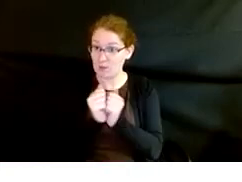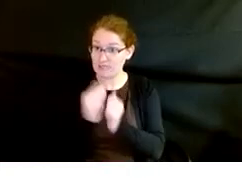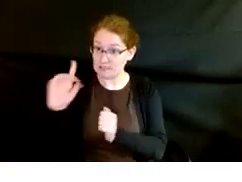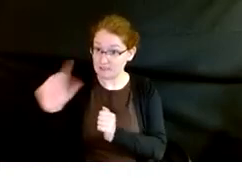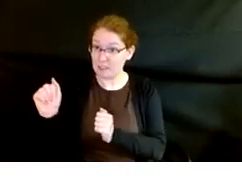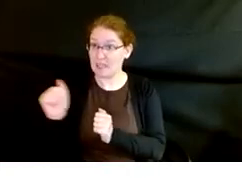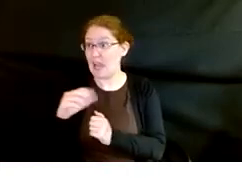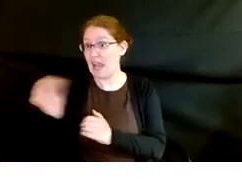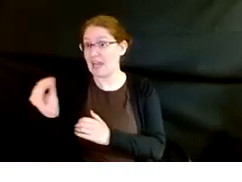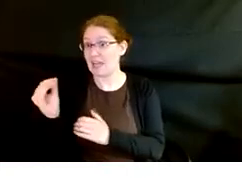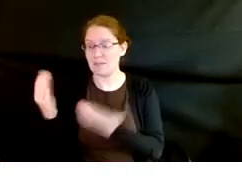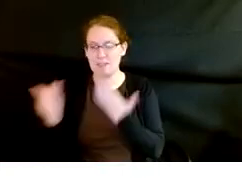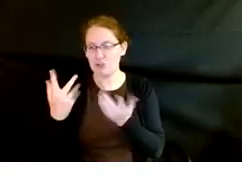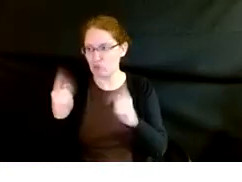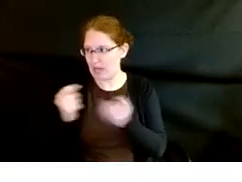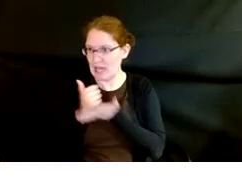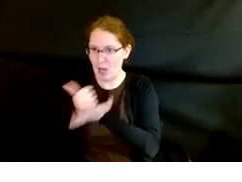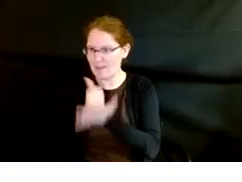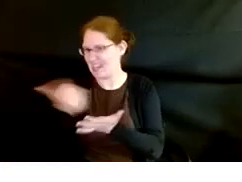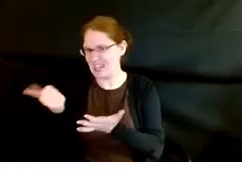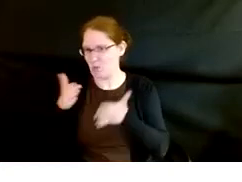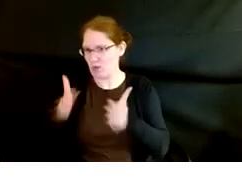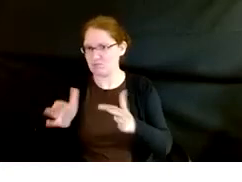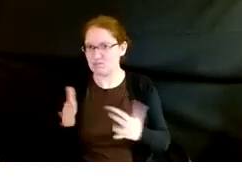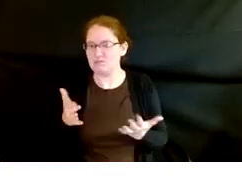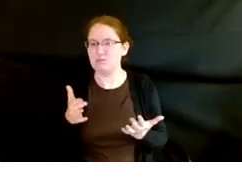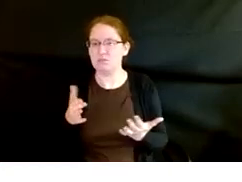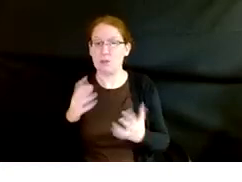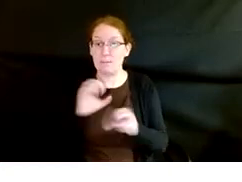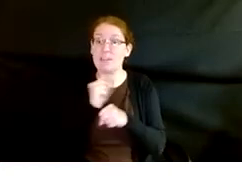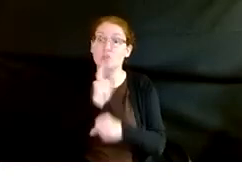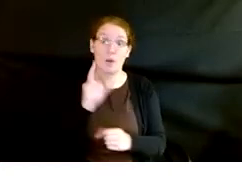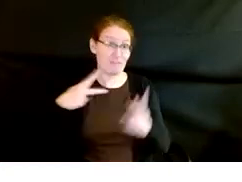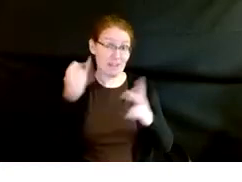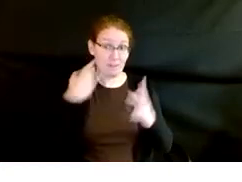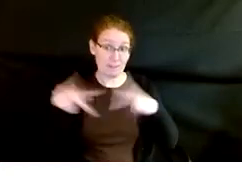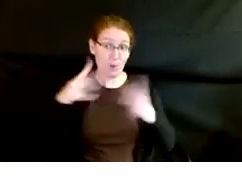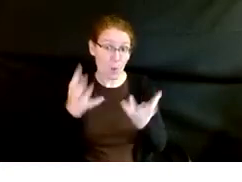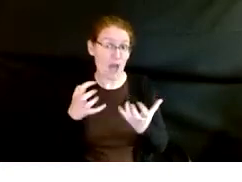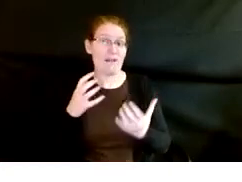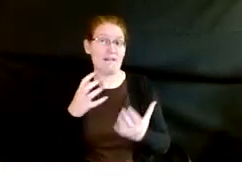to try to help in any way we can to make sure folks who want vaccines have access to those